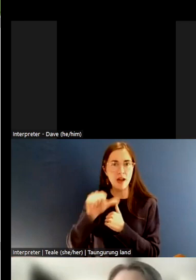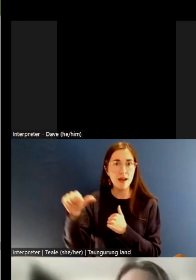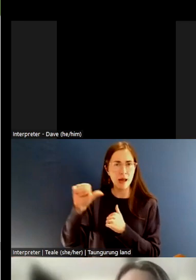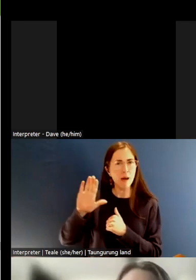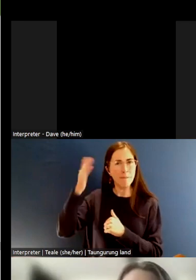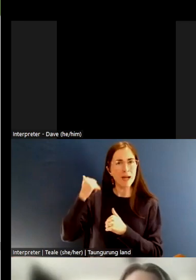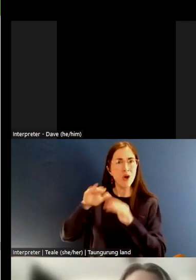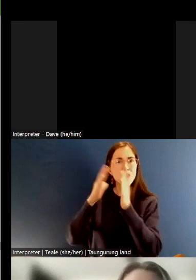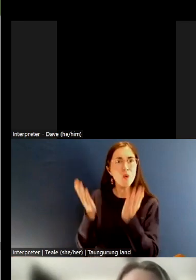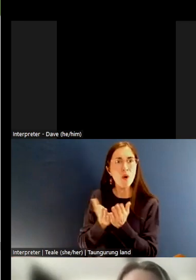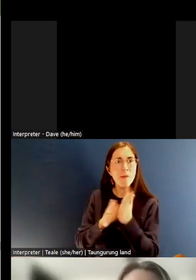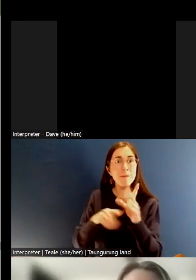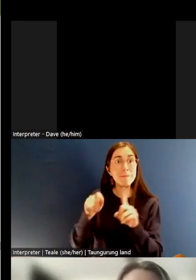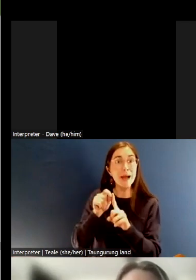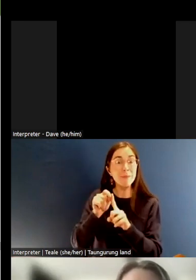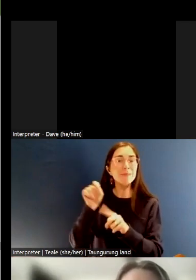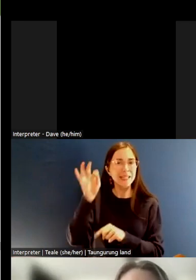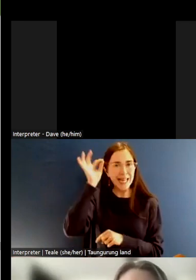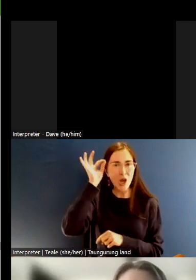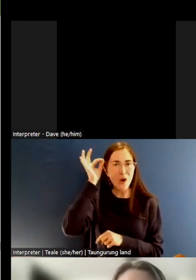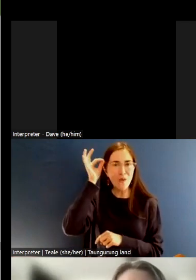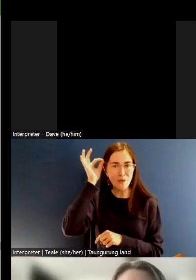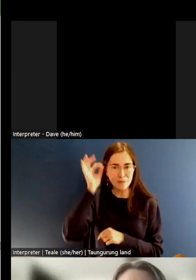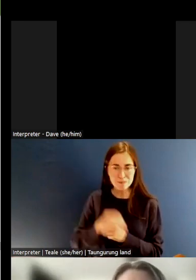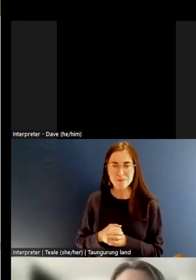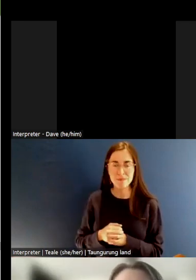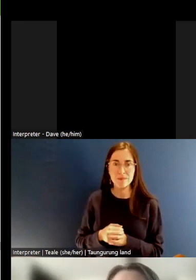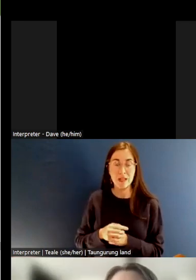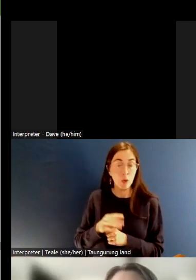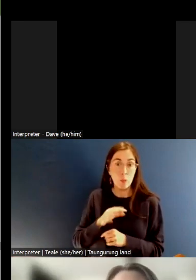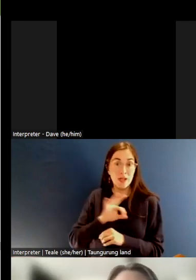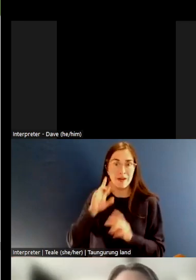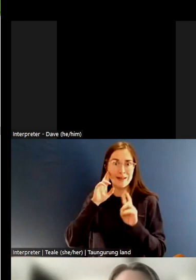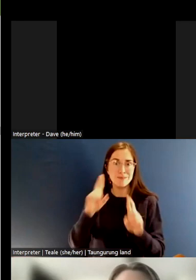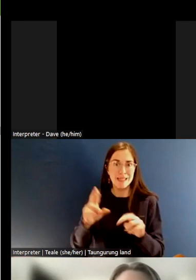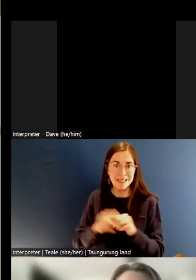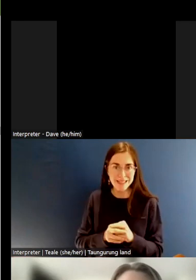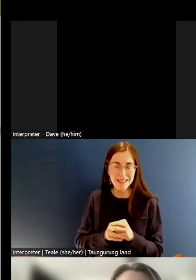That was our commonest, which is not what we expected. But then the second most common was that 35delG,